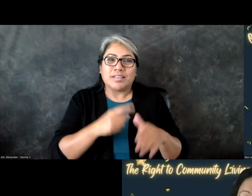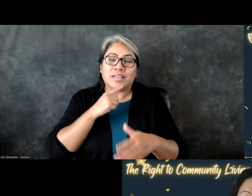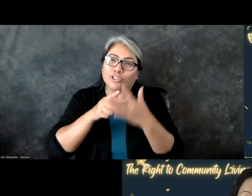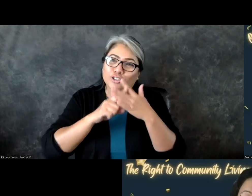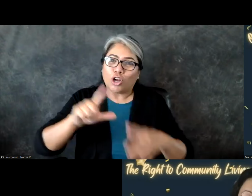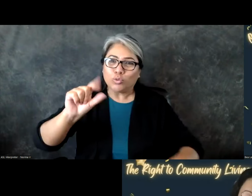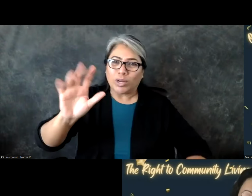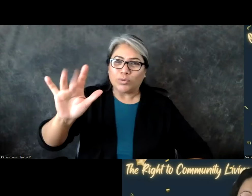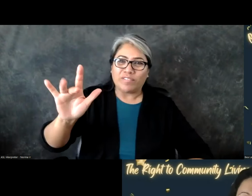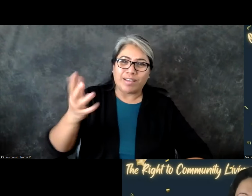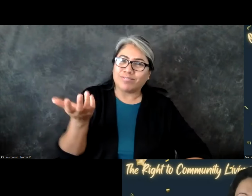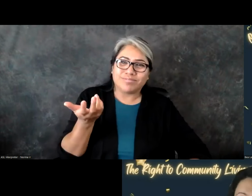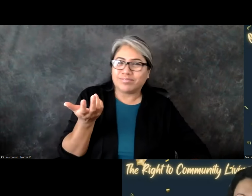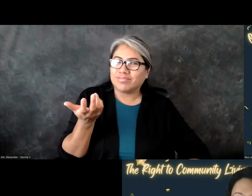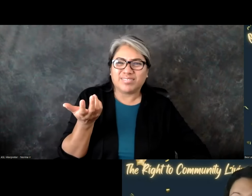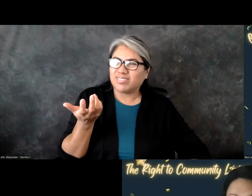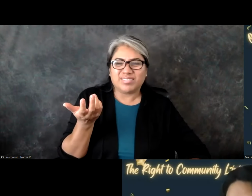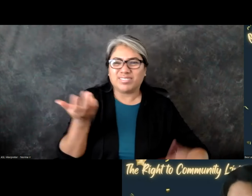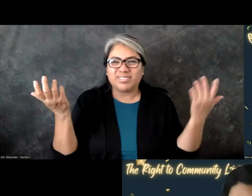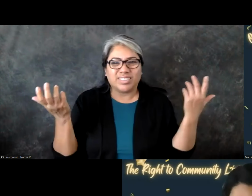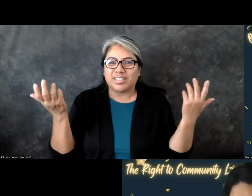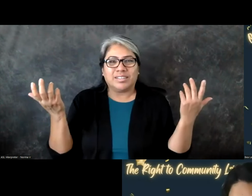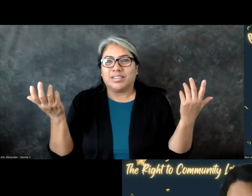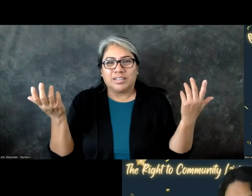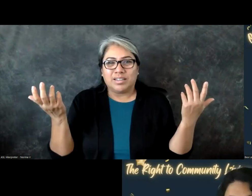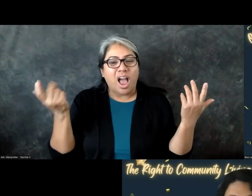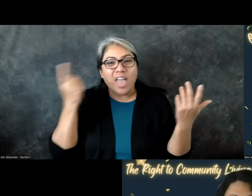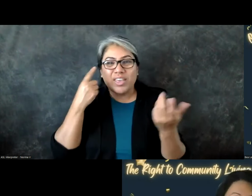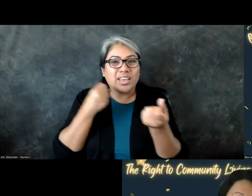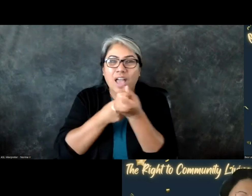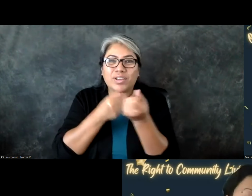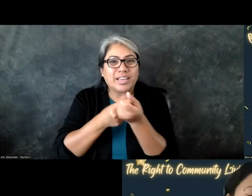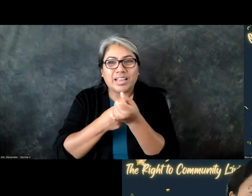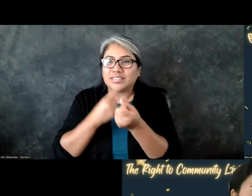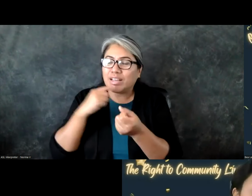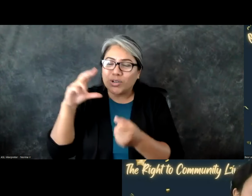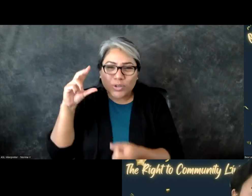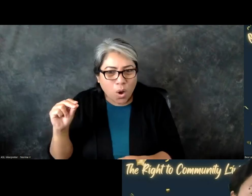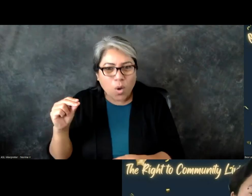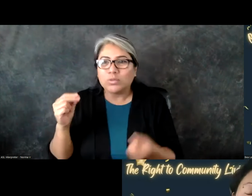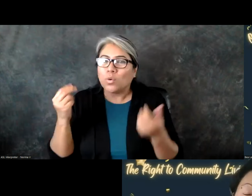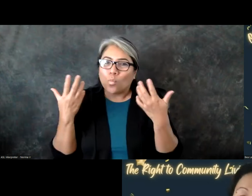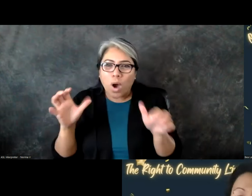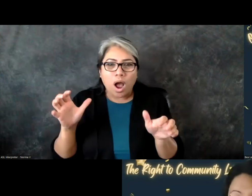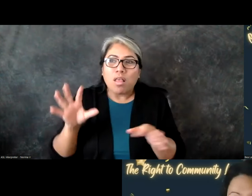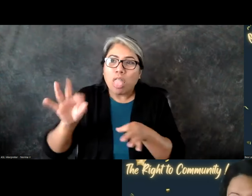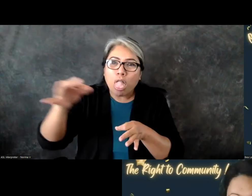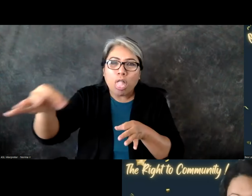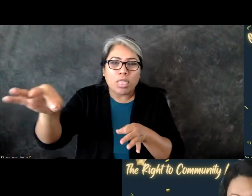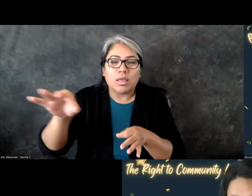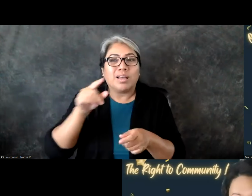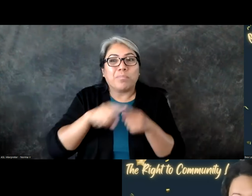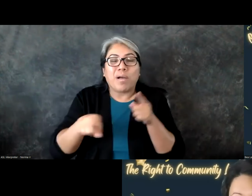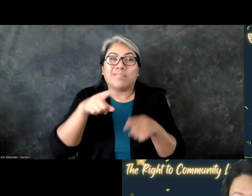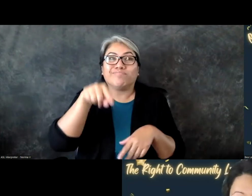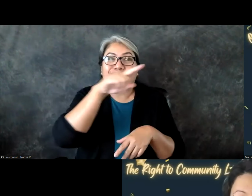are disappointed that the governor and the legislative body chose 2025 as the implementation date. That was